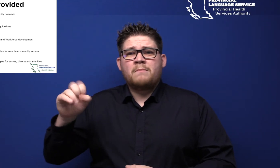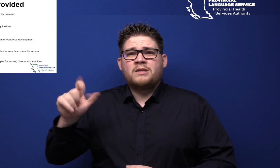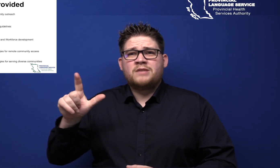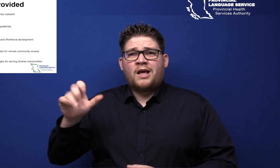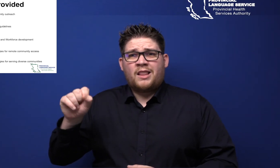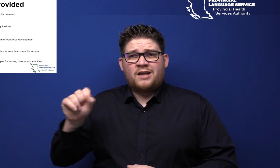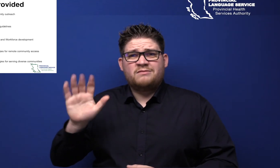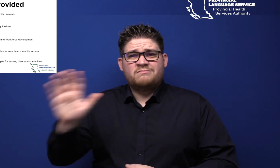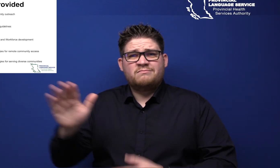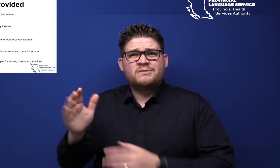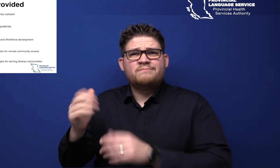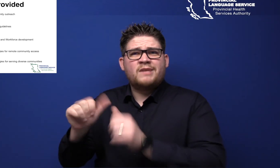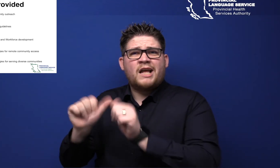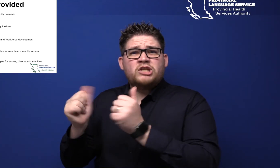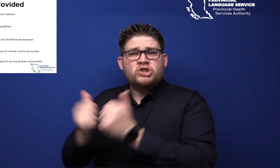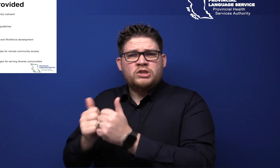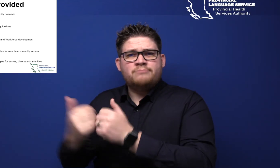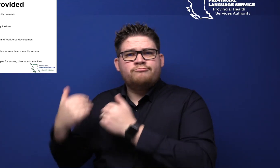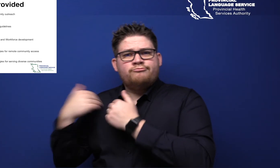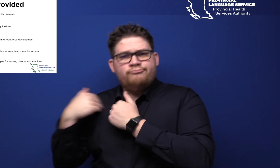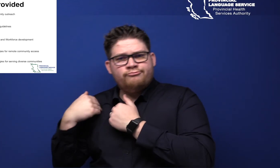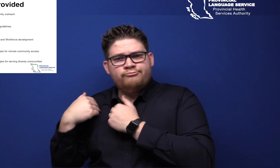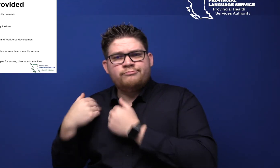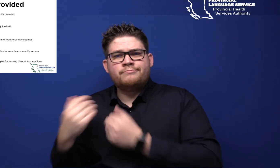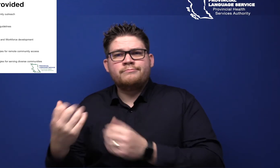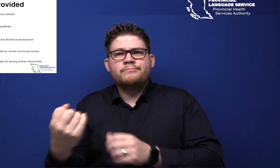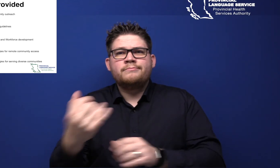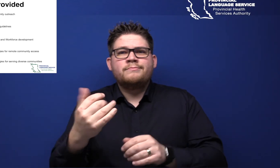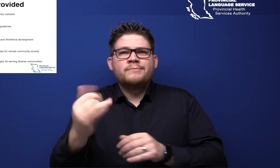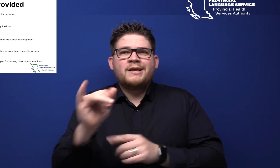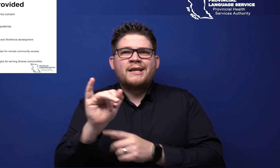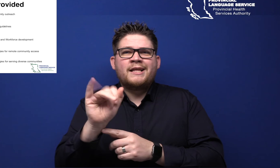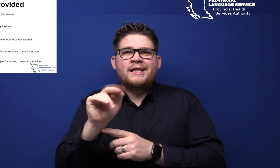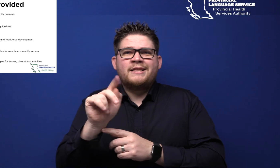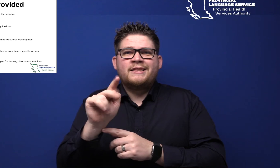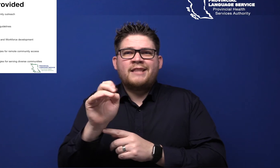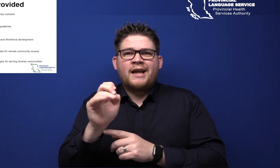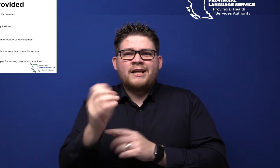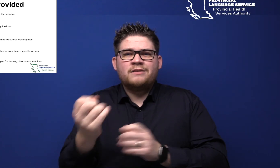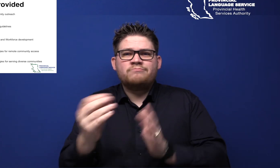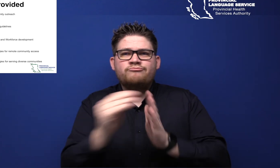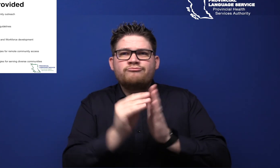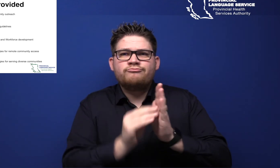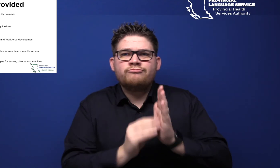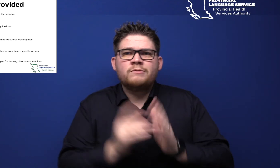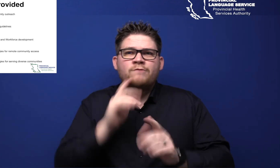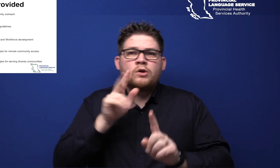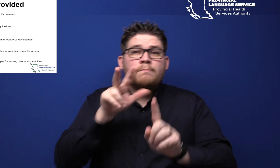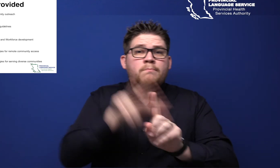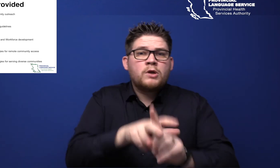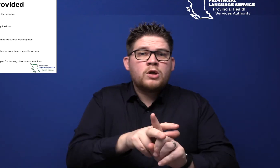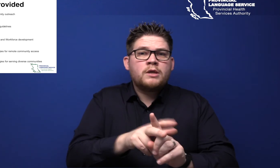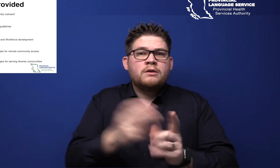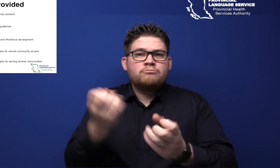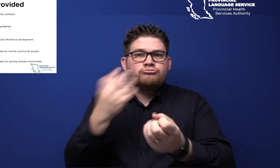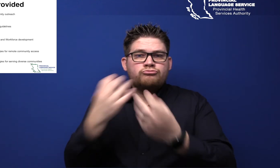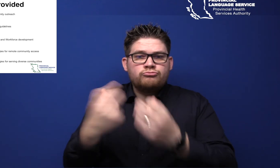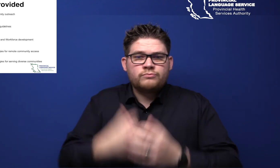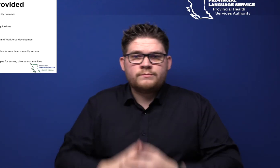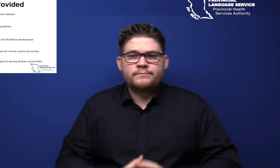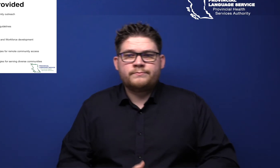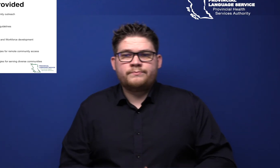PMSLIS AGENCY RESPONSIBILITY WOULD BE TO MAKE THE INTAKE BOOKING.